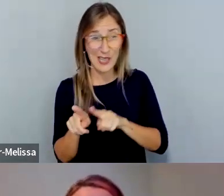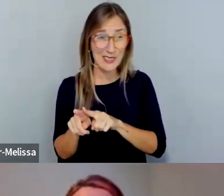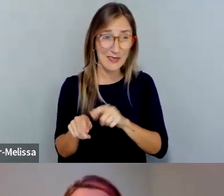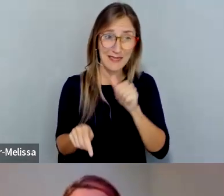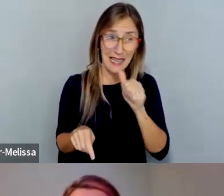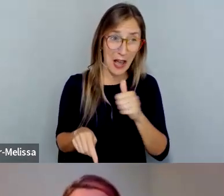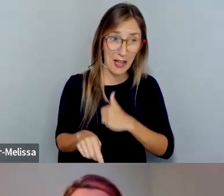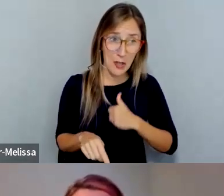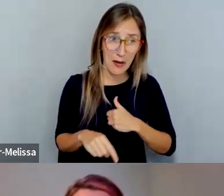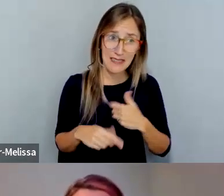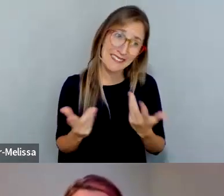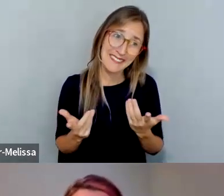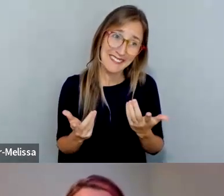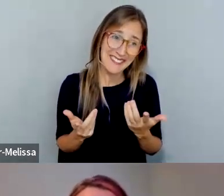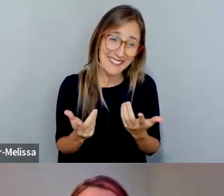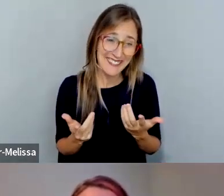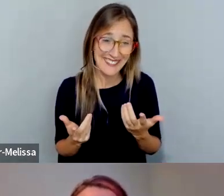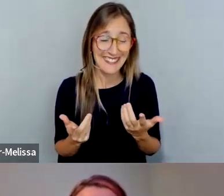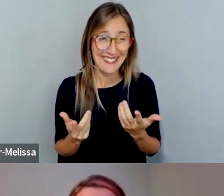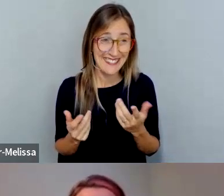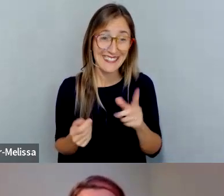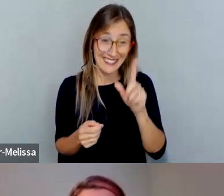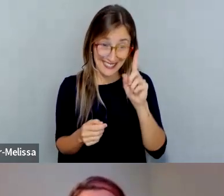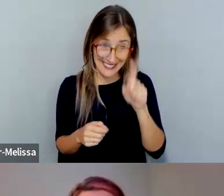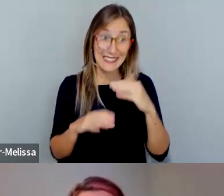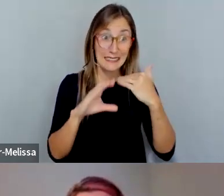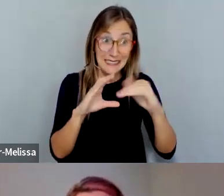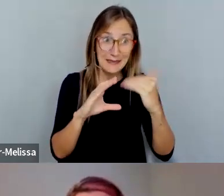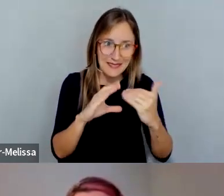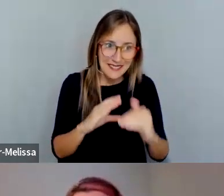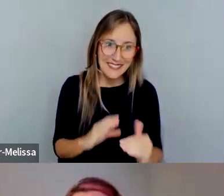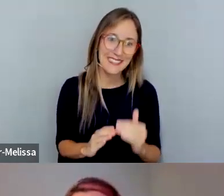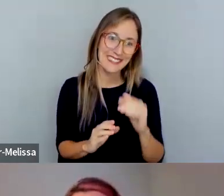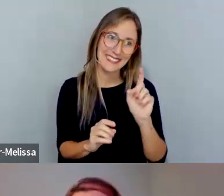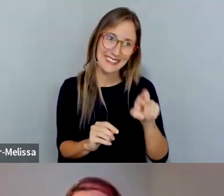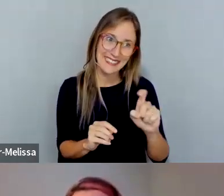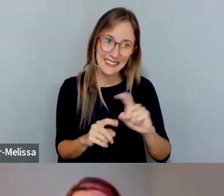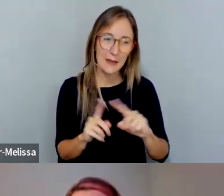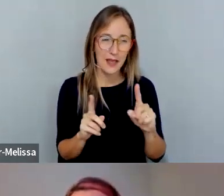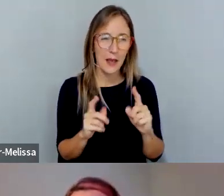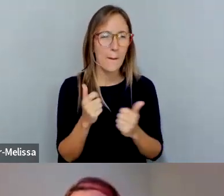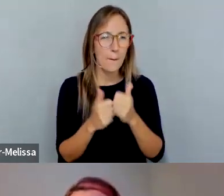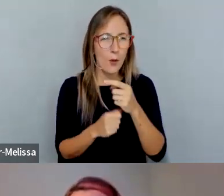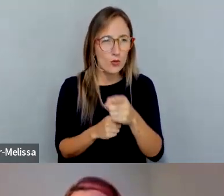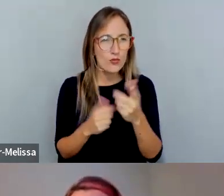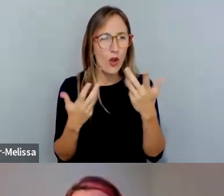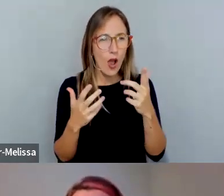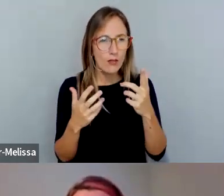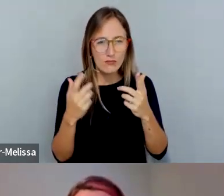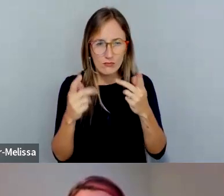all should have gotten an e-mail. You probably have gotten a lot of